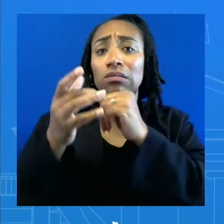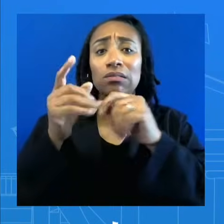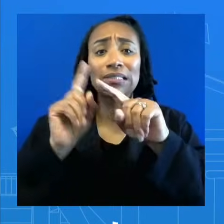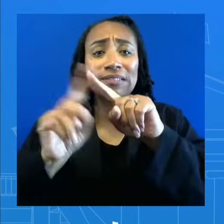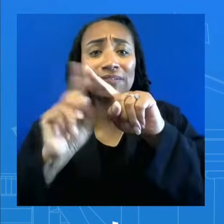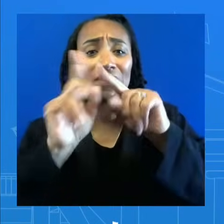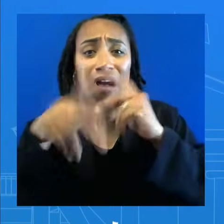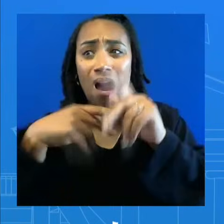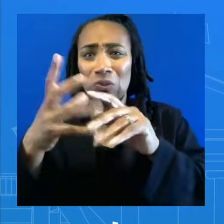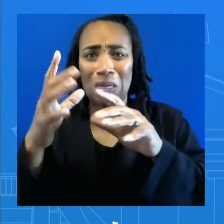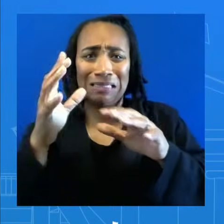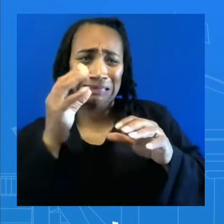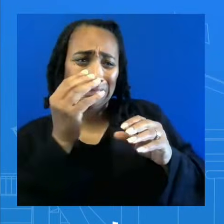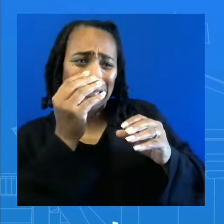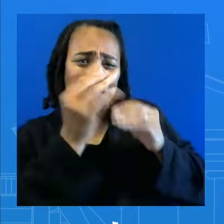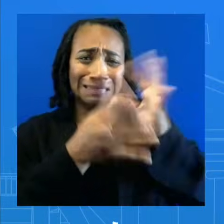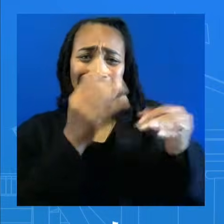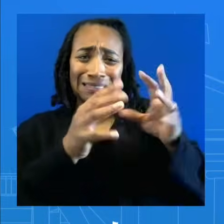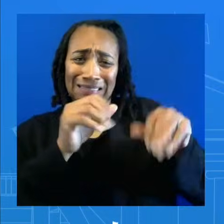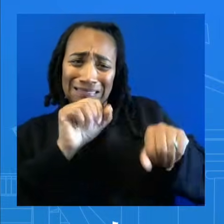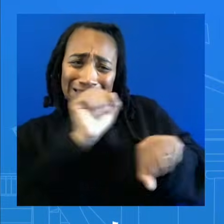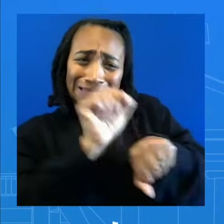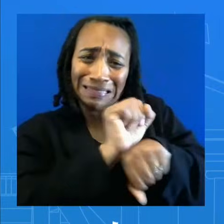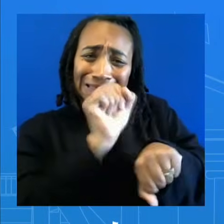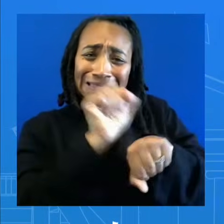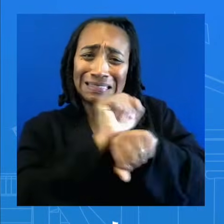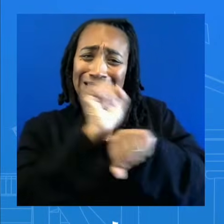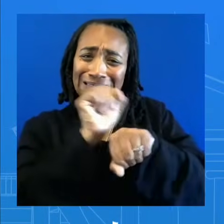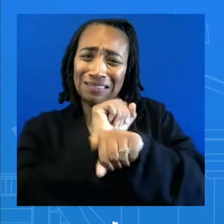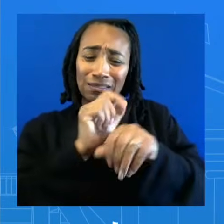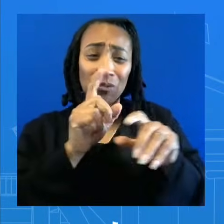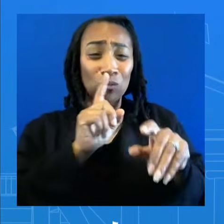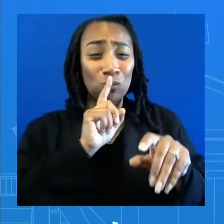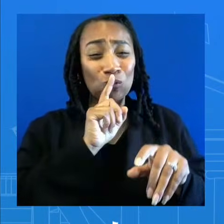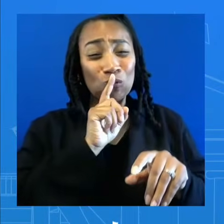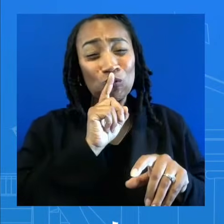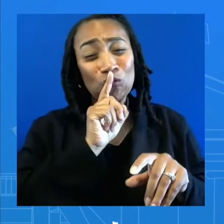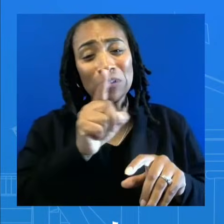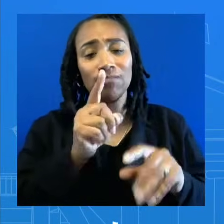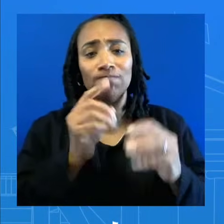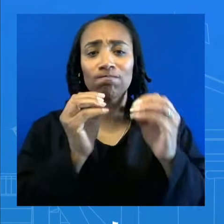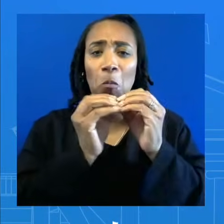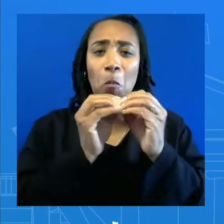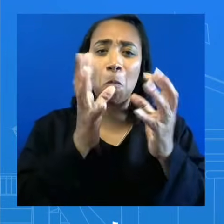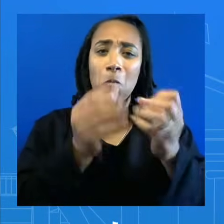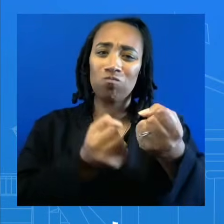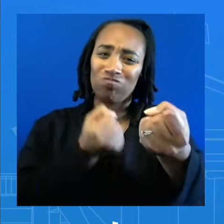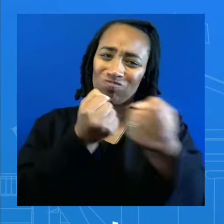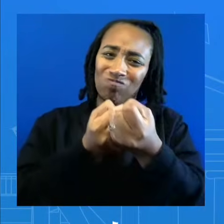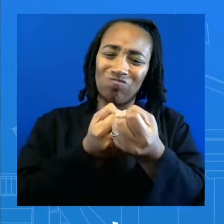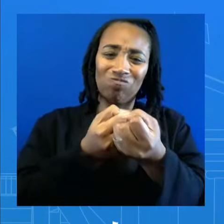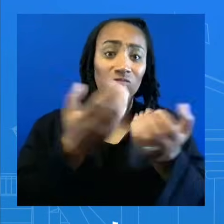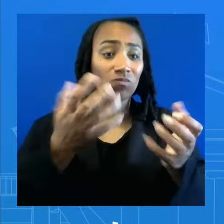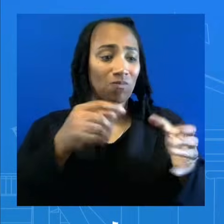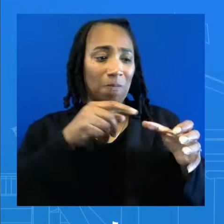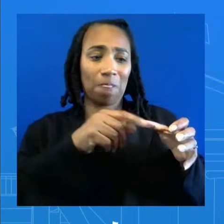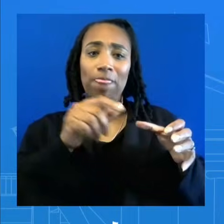so that we can continue to do that. Now, finally, I just want to add a few comments on the reports of drone activity here on the East Coast,